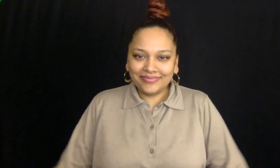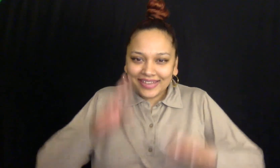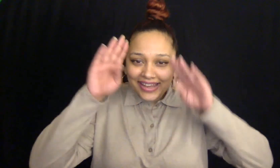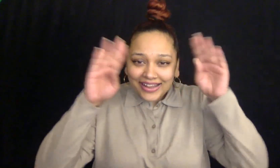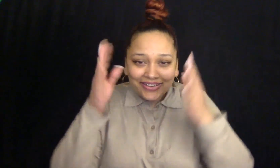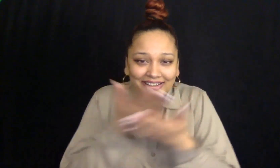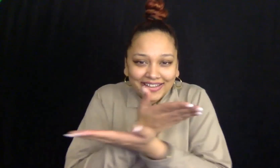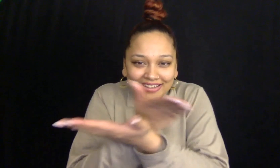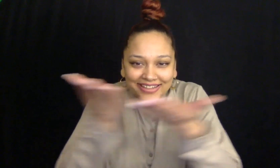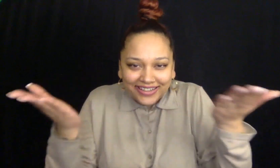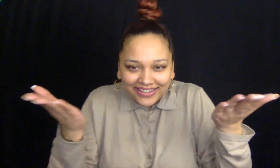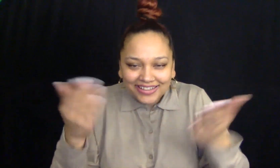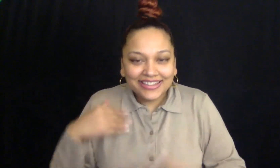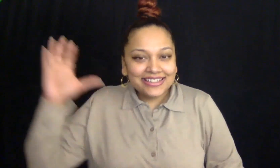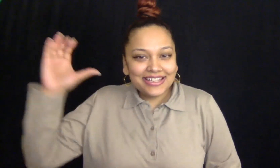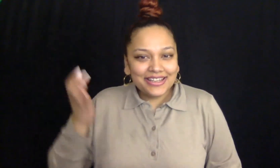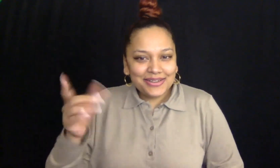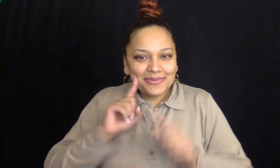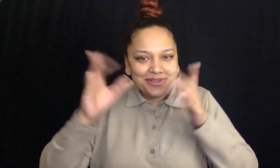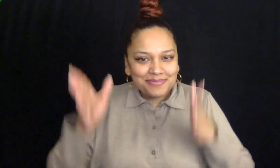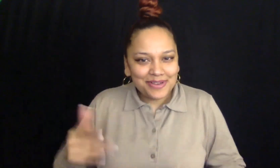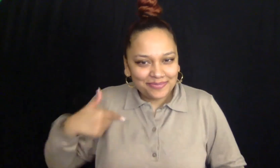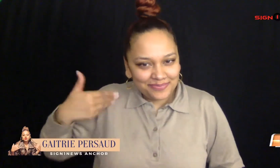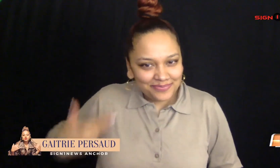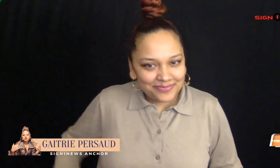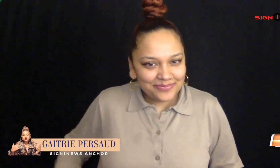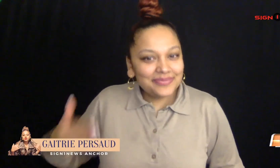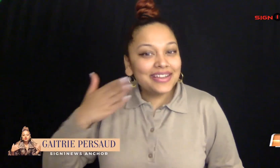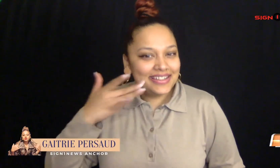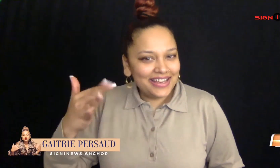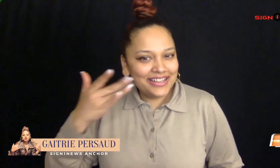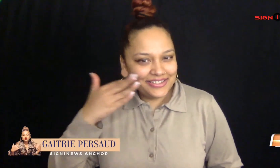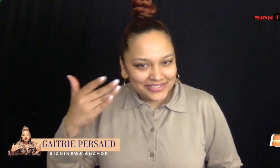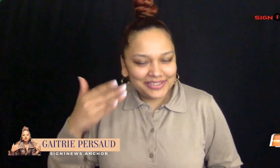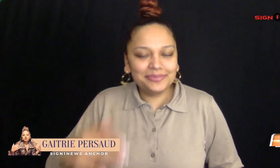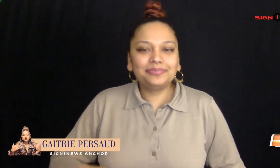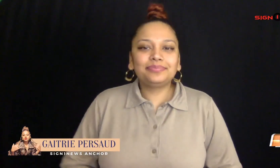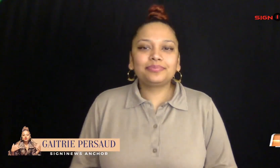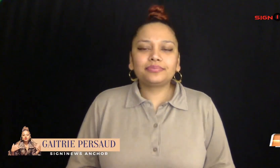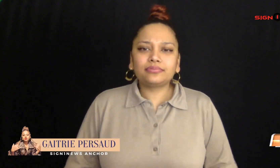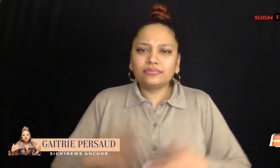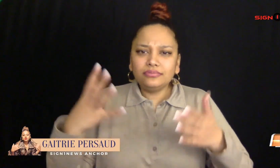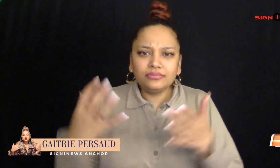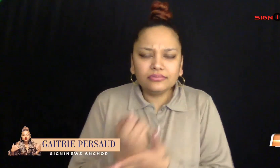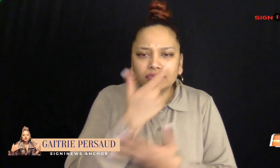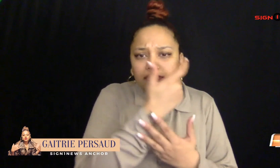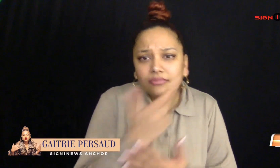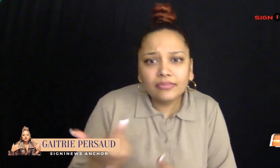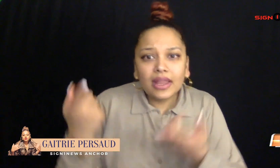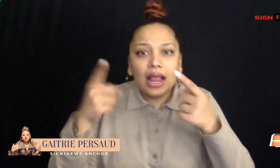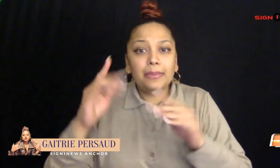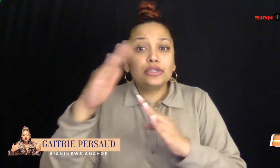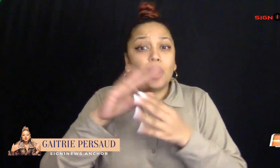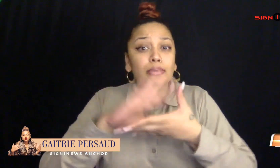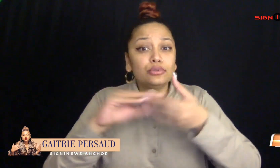Hello everyone I'm Sign1News anchor Gaitrie Persaud here's a quick look at the top trending